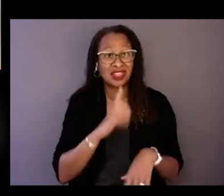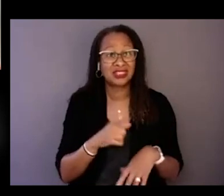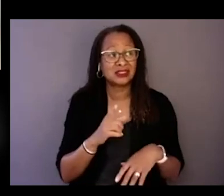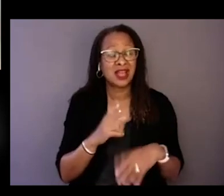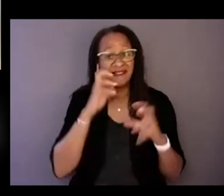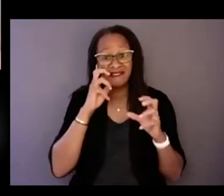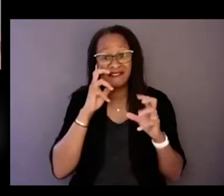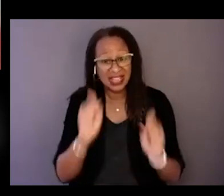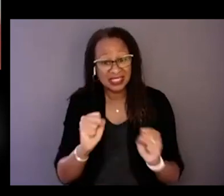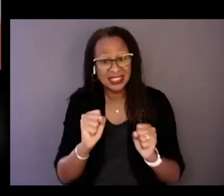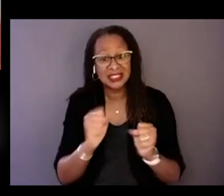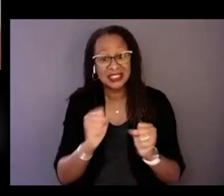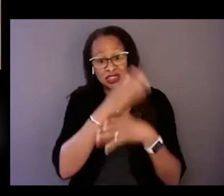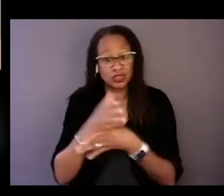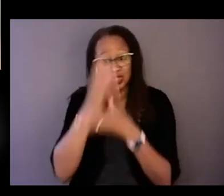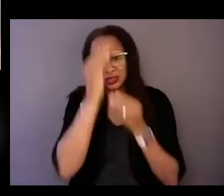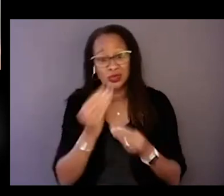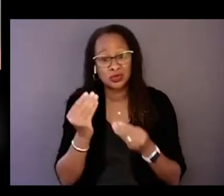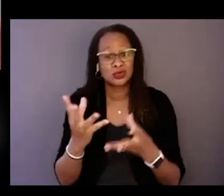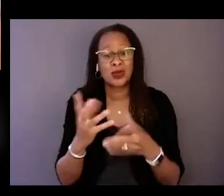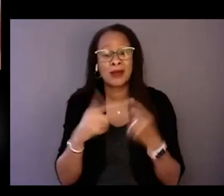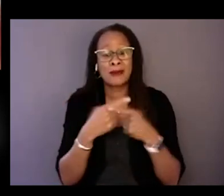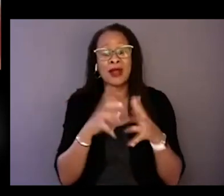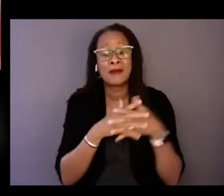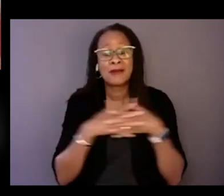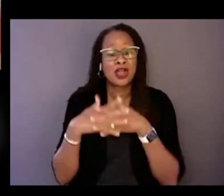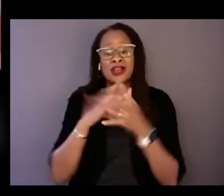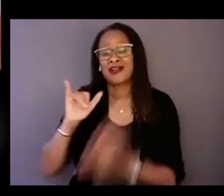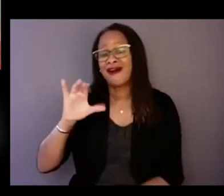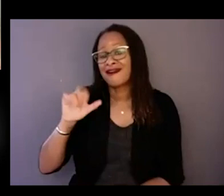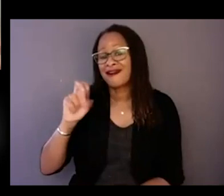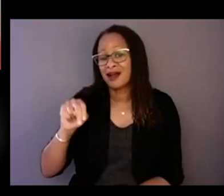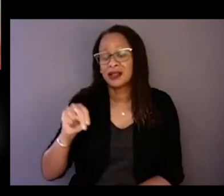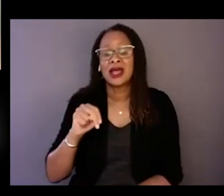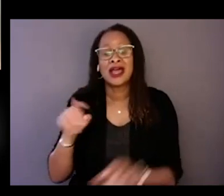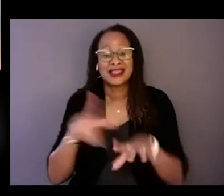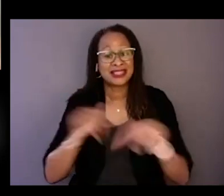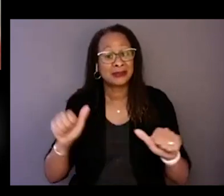to tell the story of an American icon. And along the way, tell a story about power and wealth